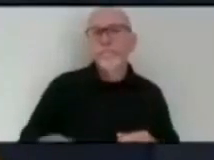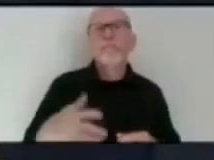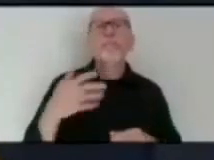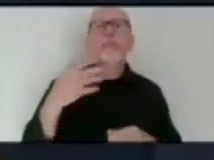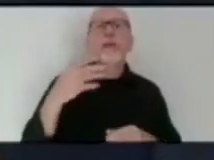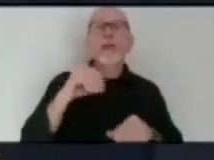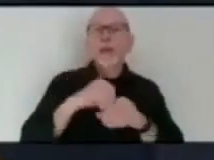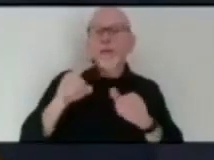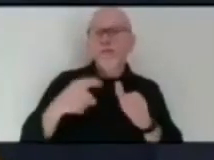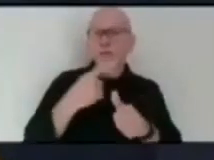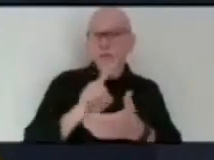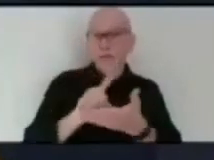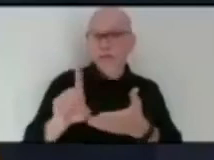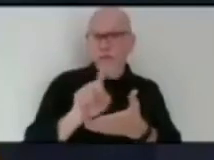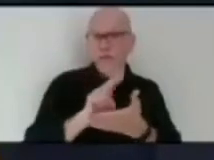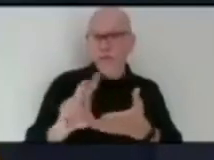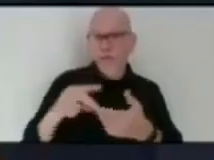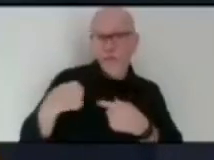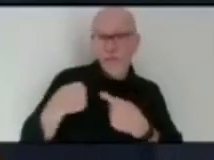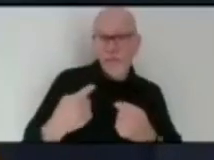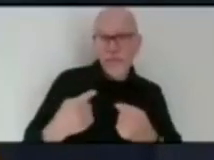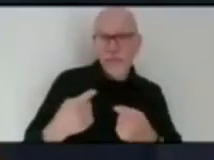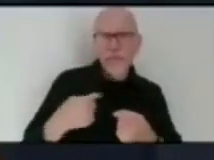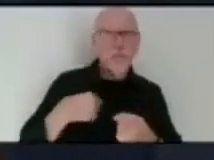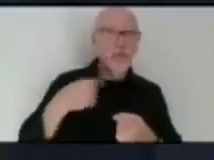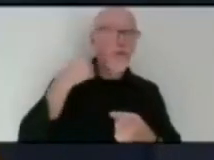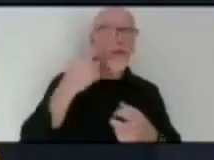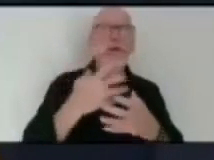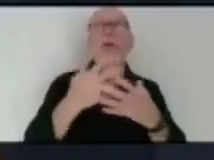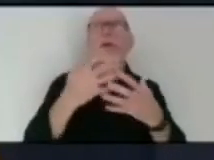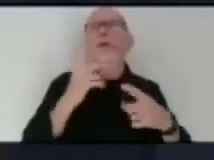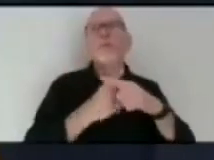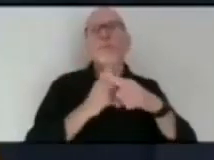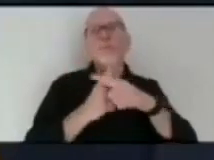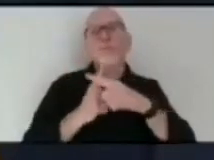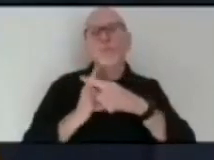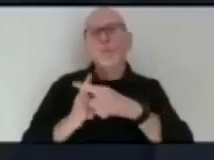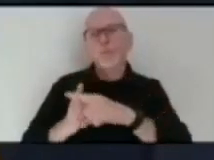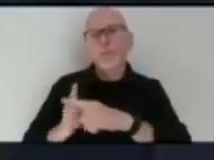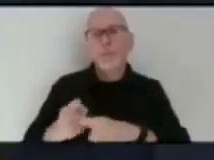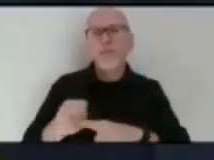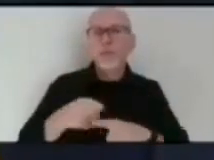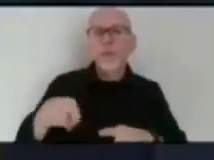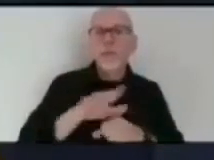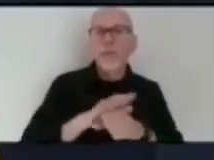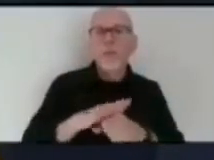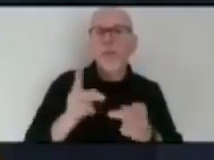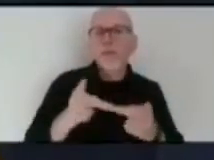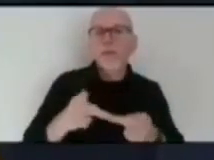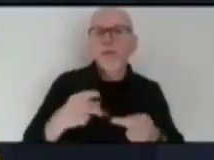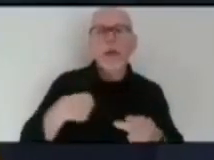weeks of doing this, we have really got nothing but positive feedback from the local facilities, and I think it's really working well, and I think it